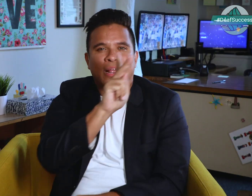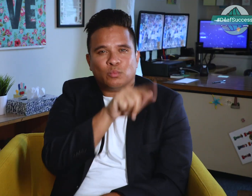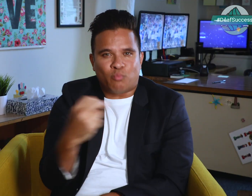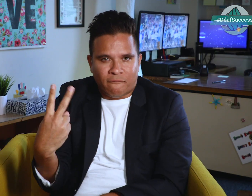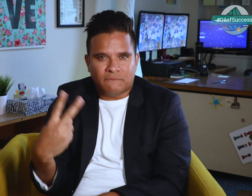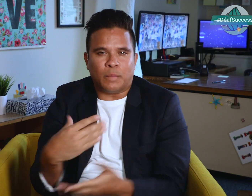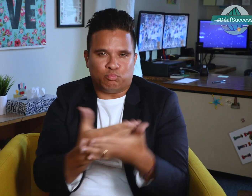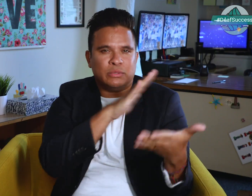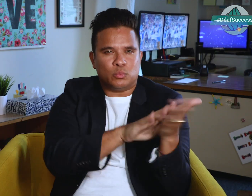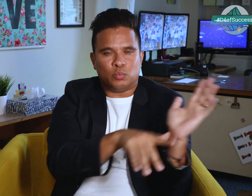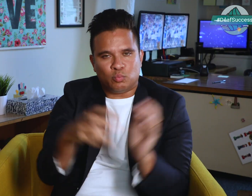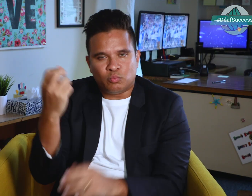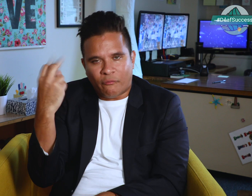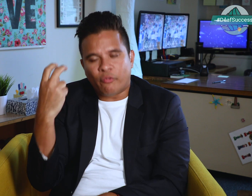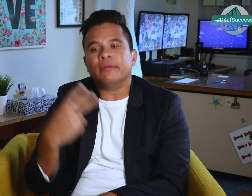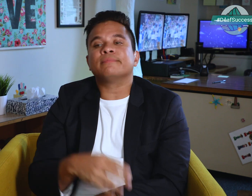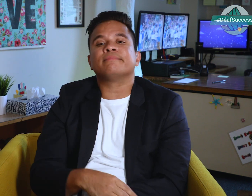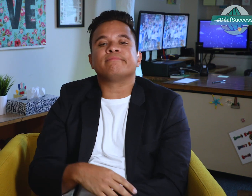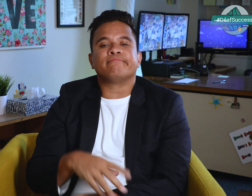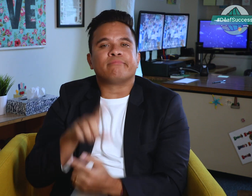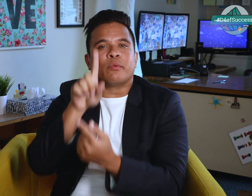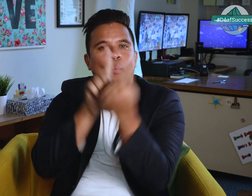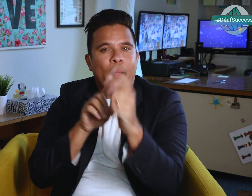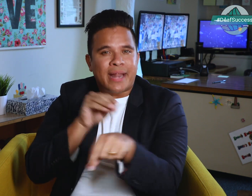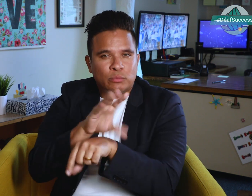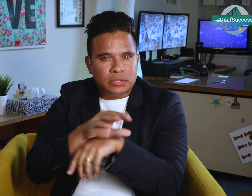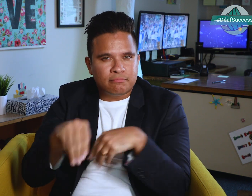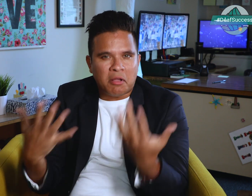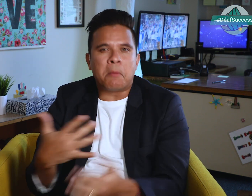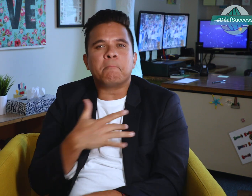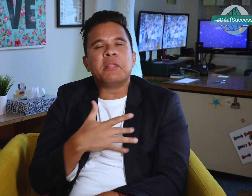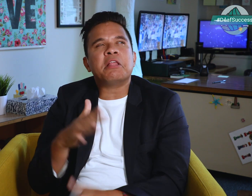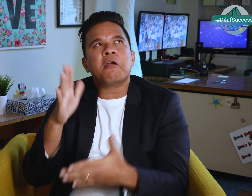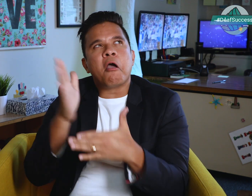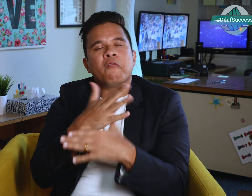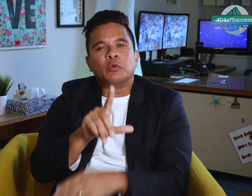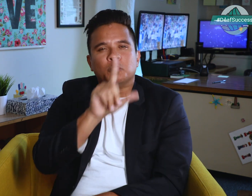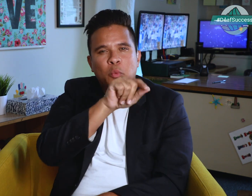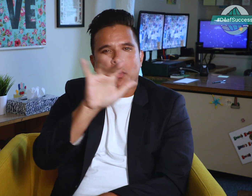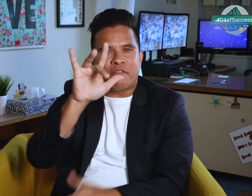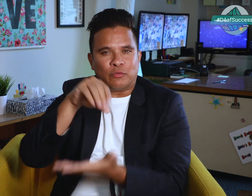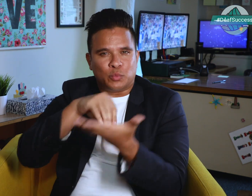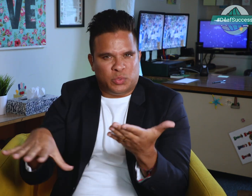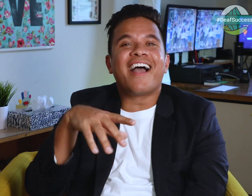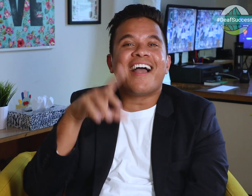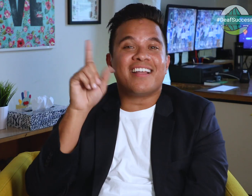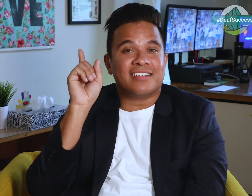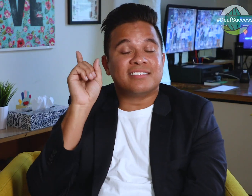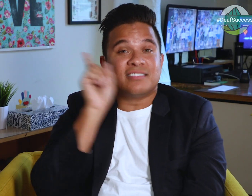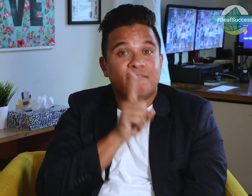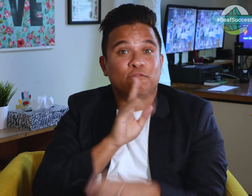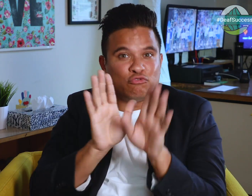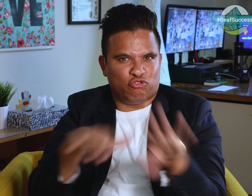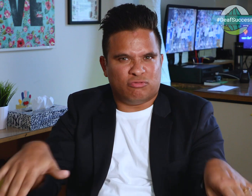We provide one-on-one counseling services for about 20 to 25 students kindergarten through 12th grade.